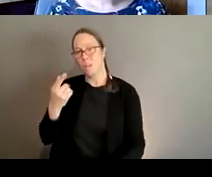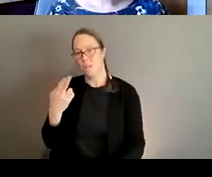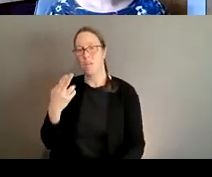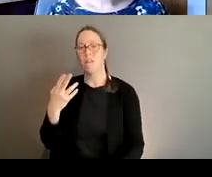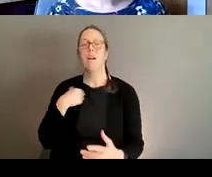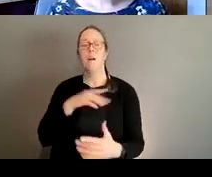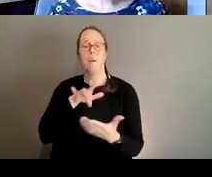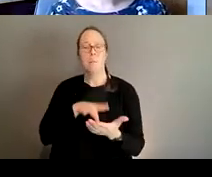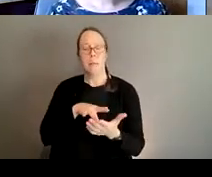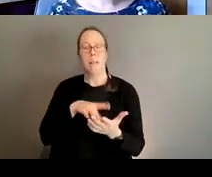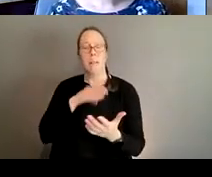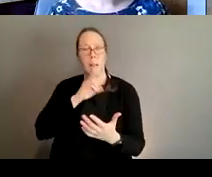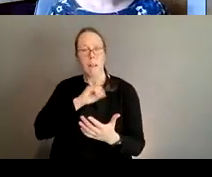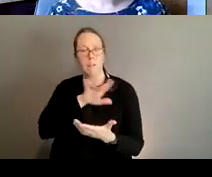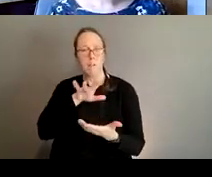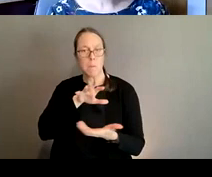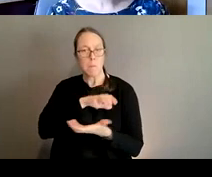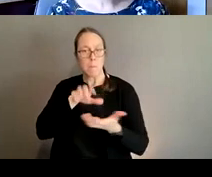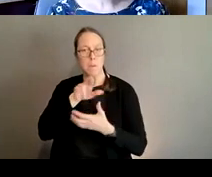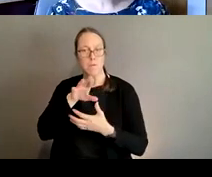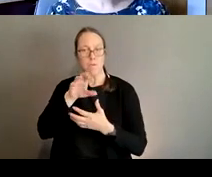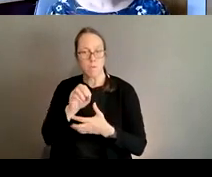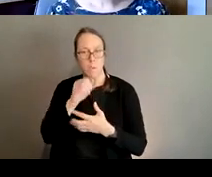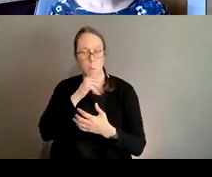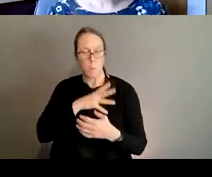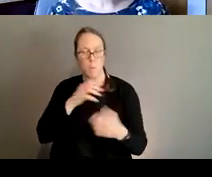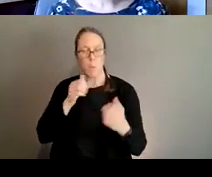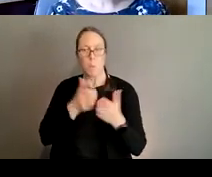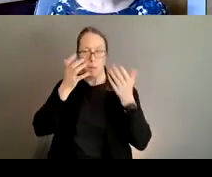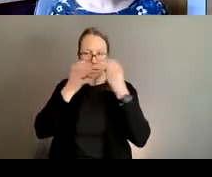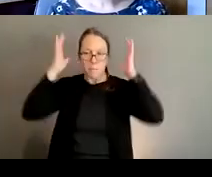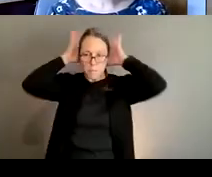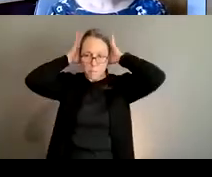race woman with brown hair pulled back in a braid. I'm wearing tortoise shell glasses